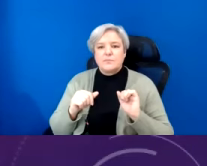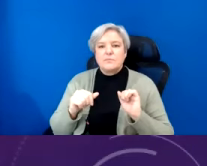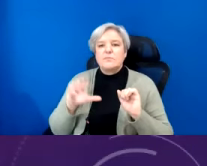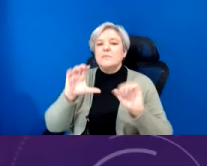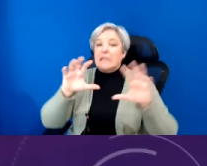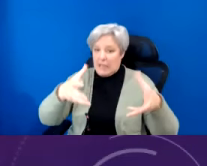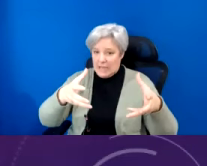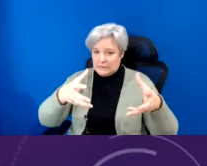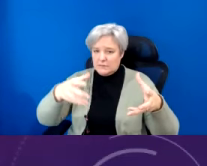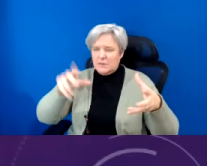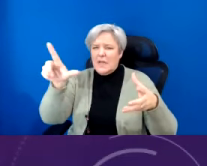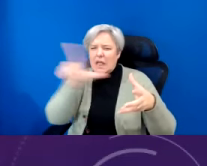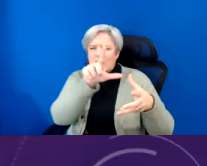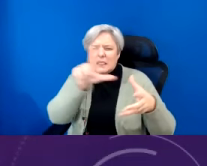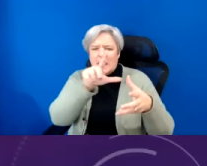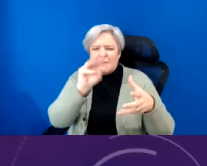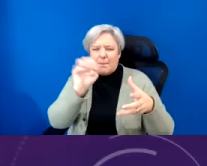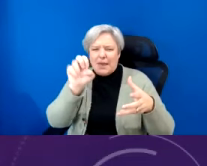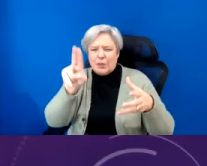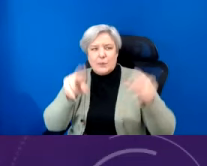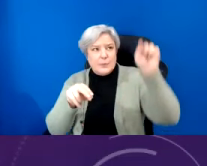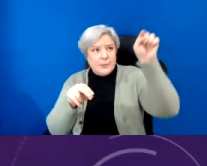and on the left menu, click on attendance